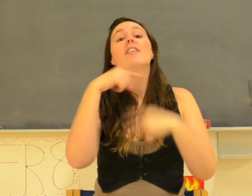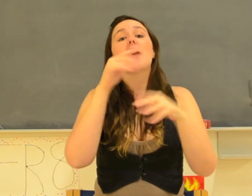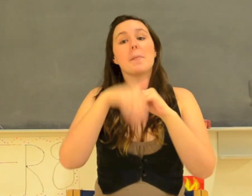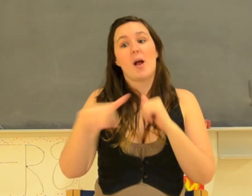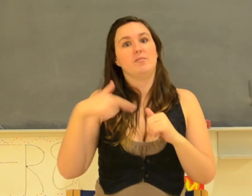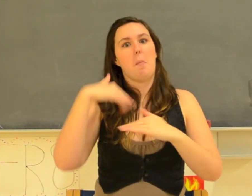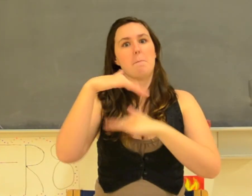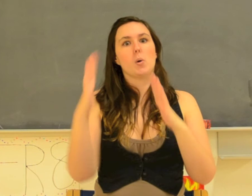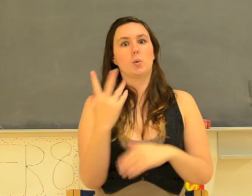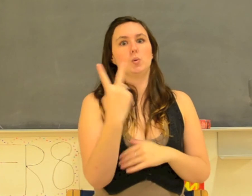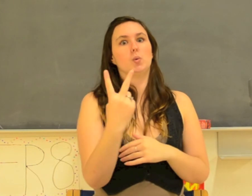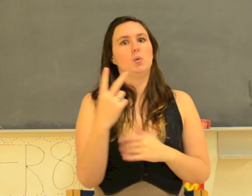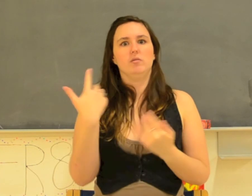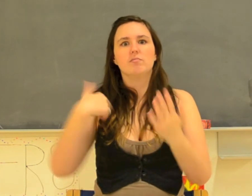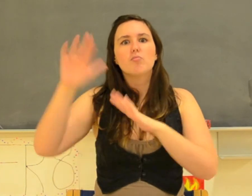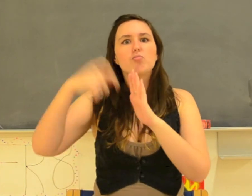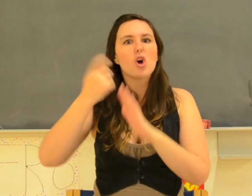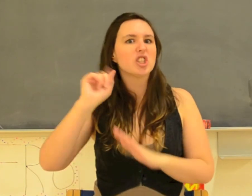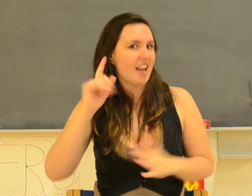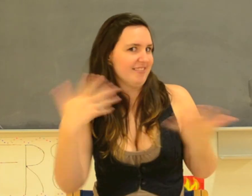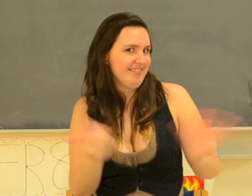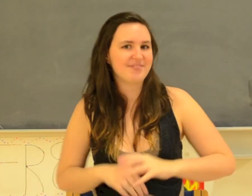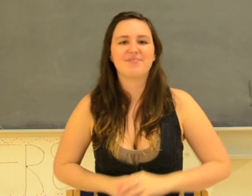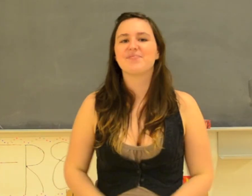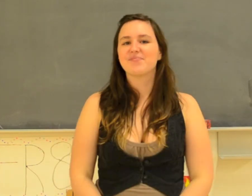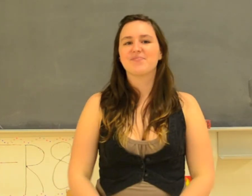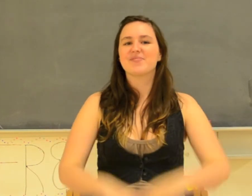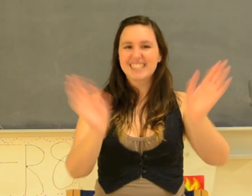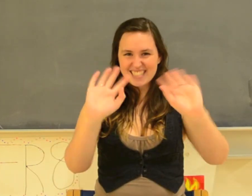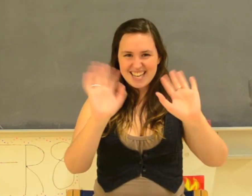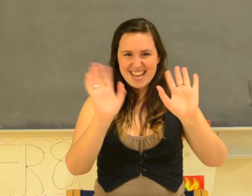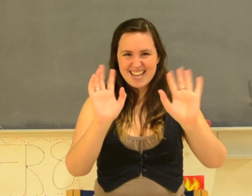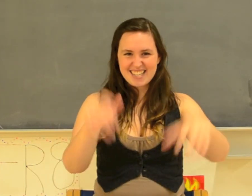In the next video, I'll be explaining about my upcoming project for Module 2. See ya.